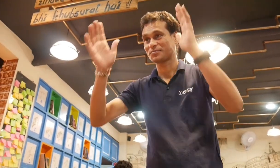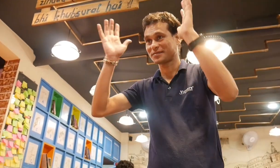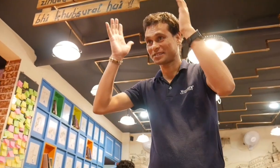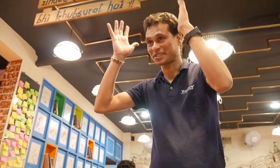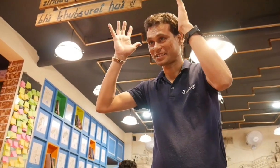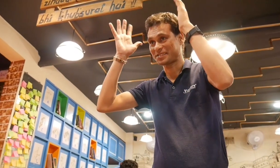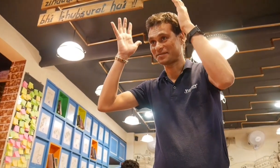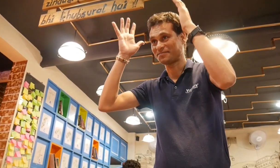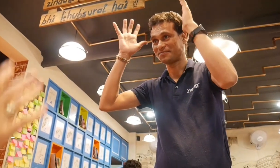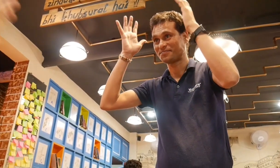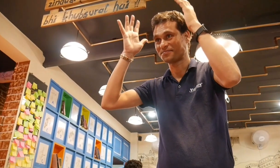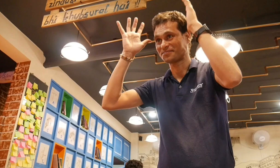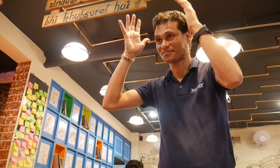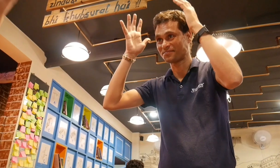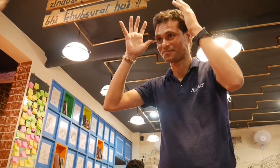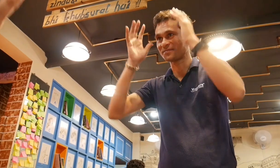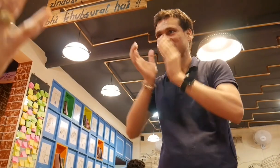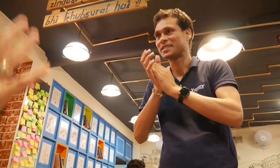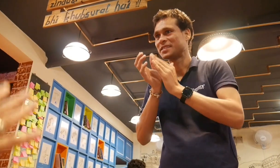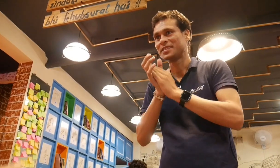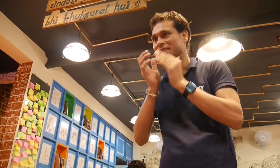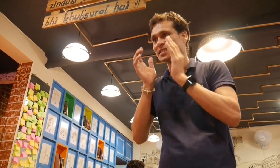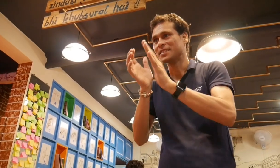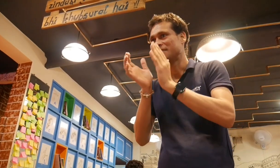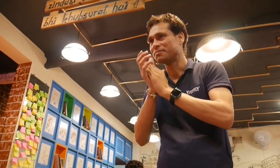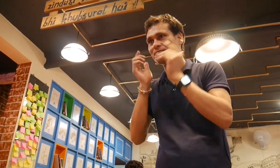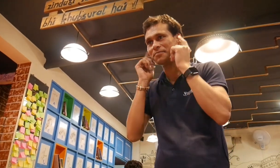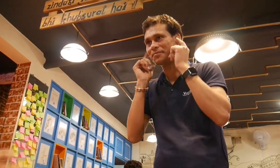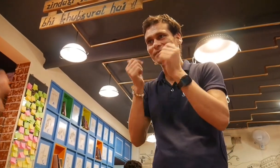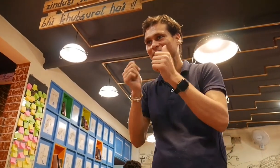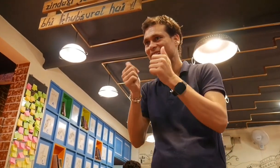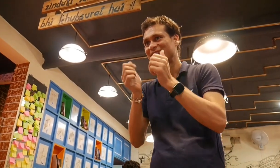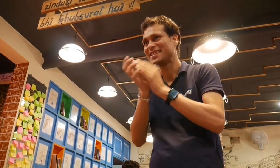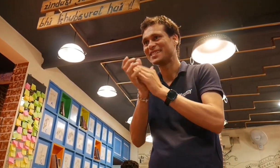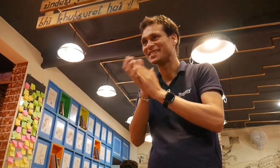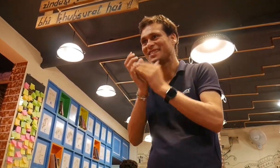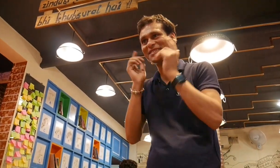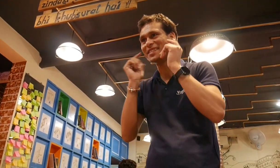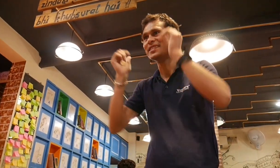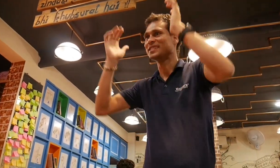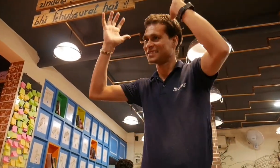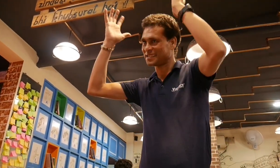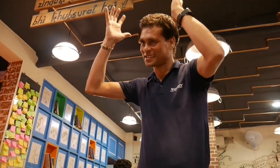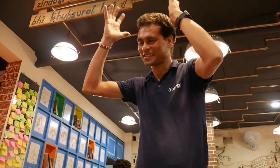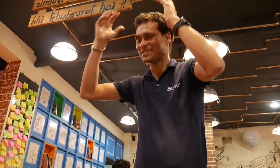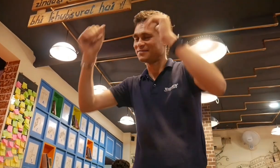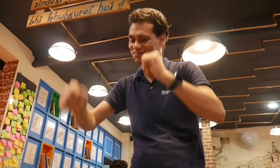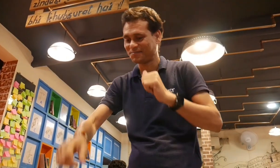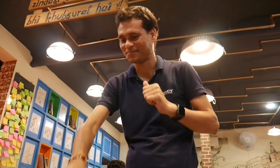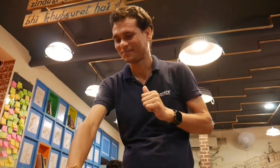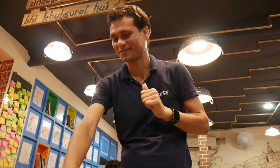clap